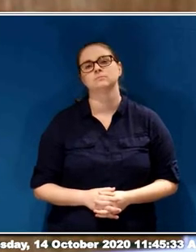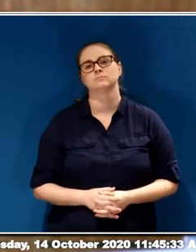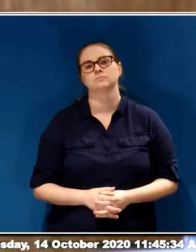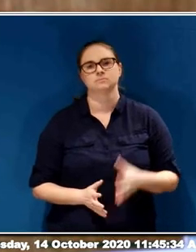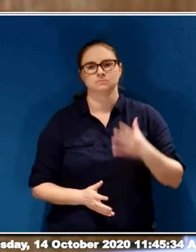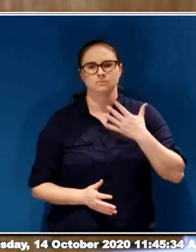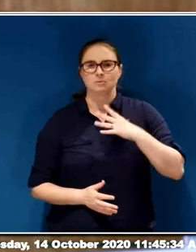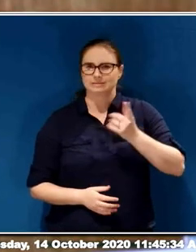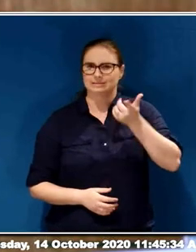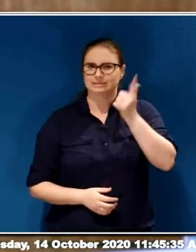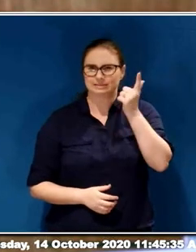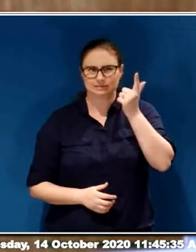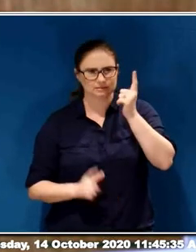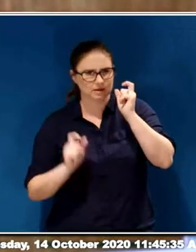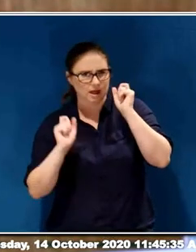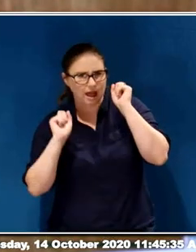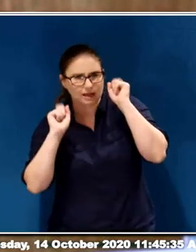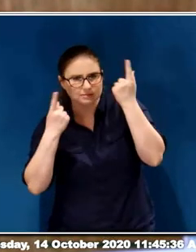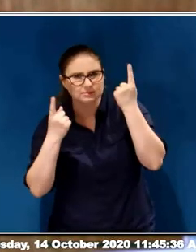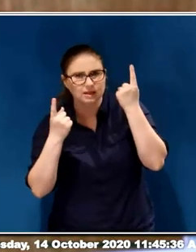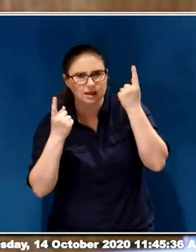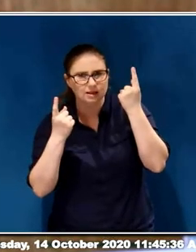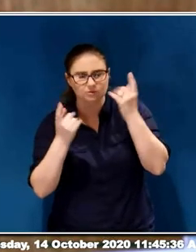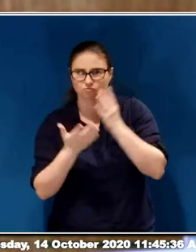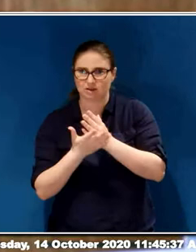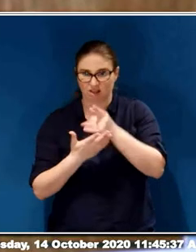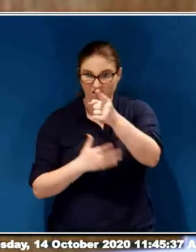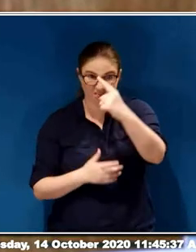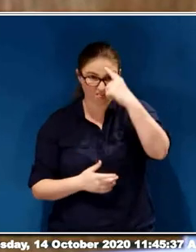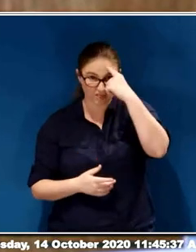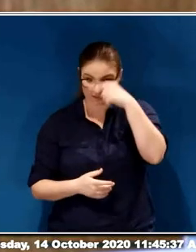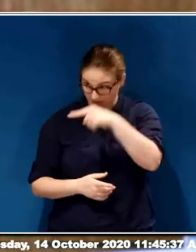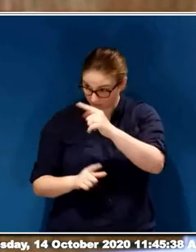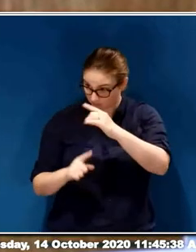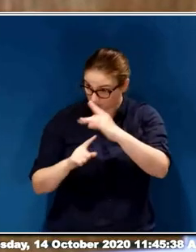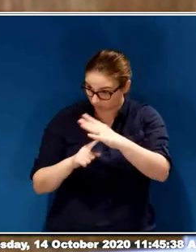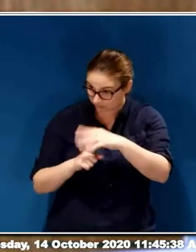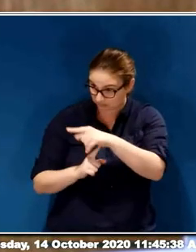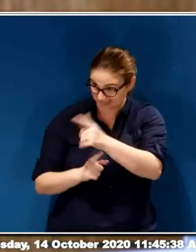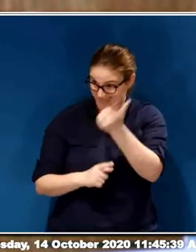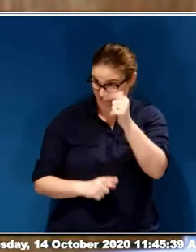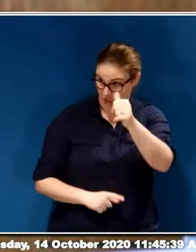Do you think it's important that teachers understand that not all kids with autism are the same too? Yep. So --- because ---